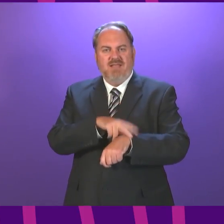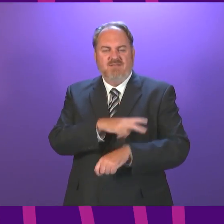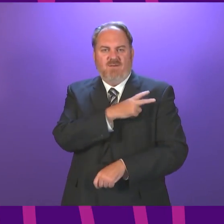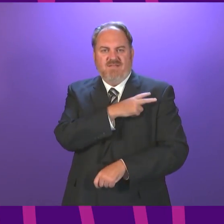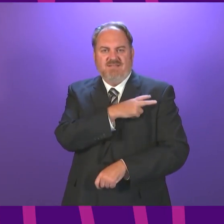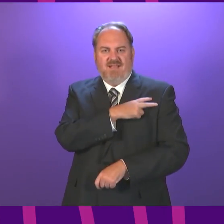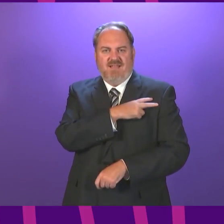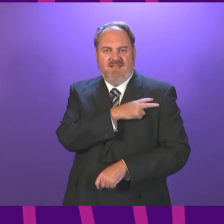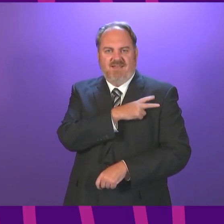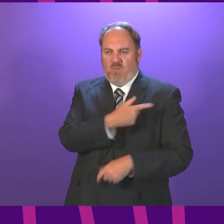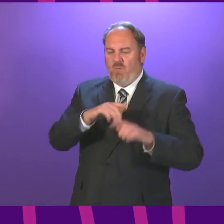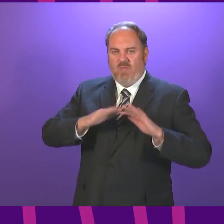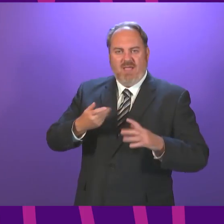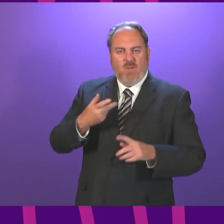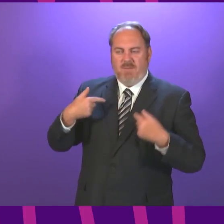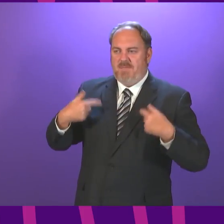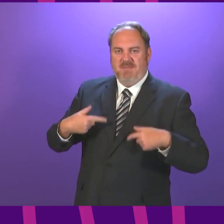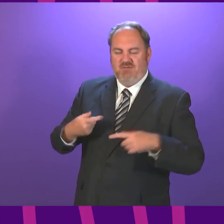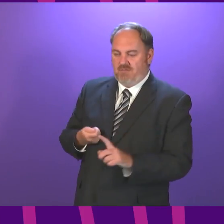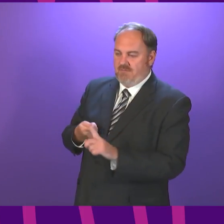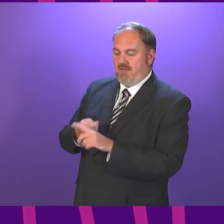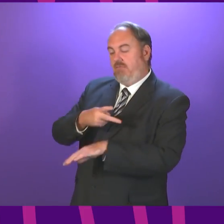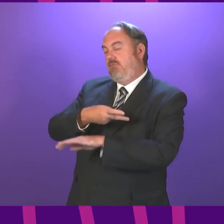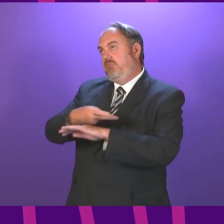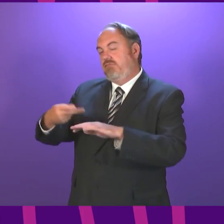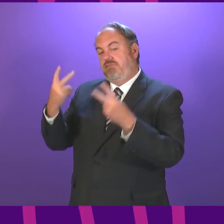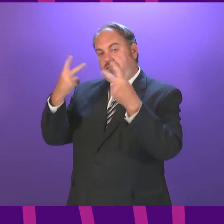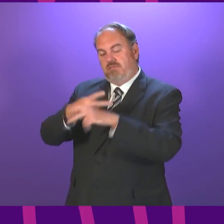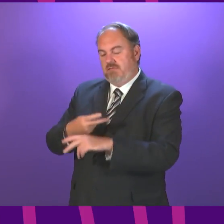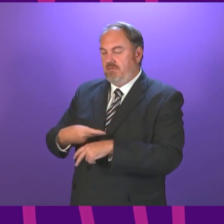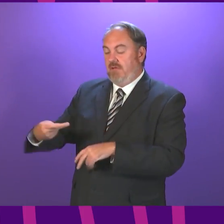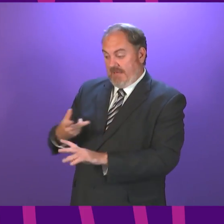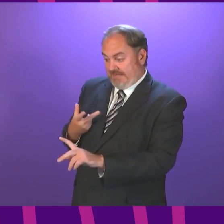naloxone?